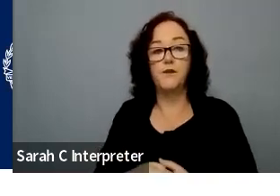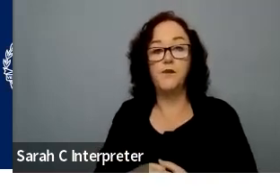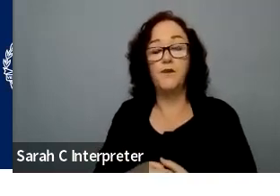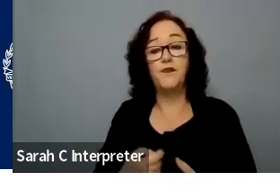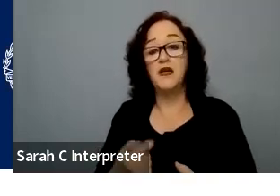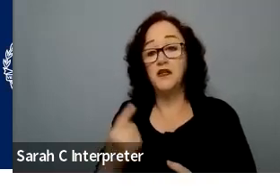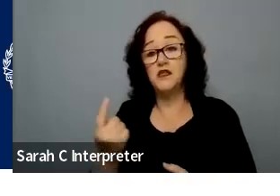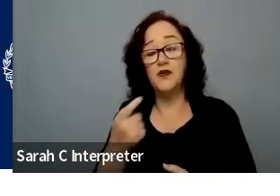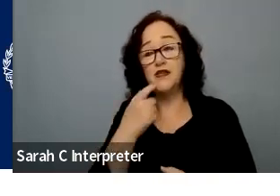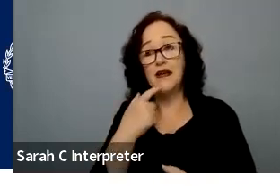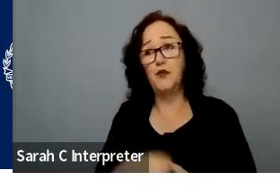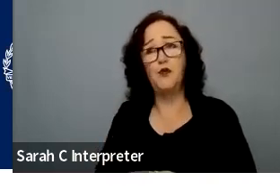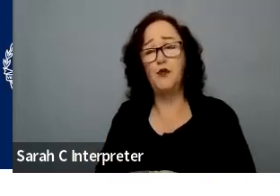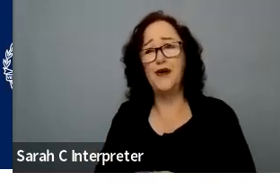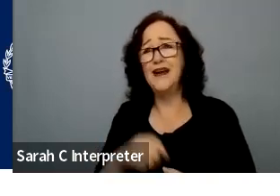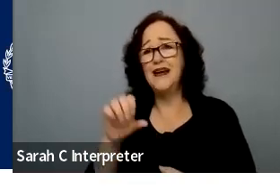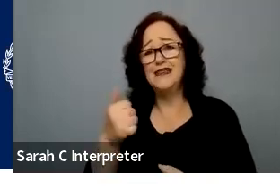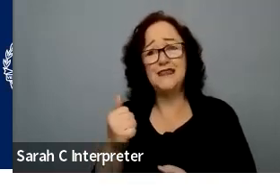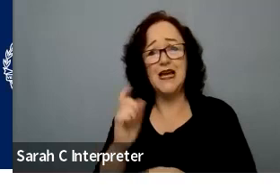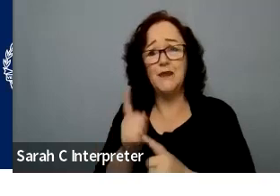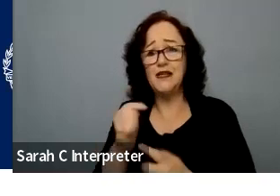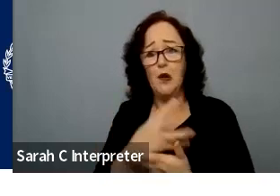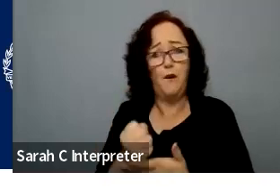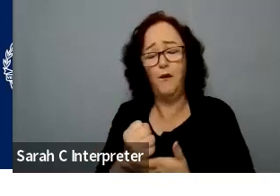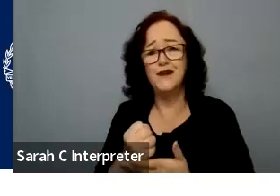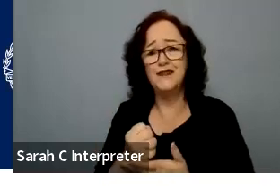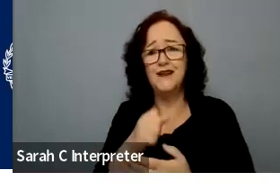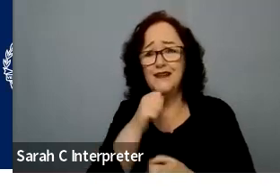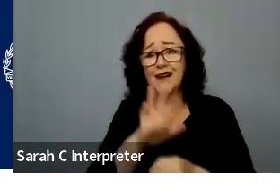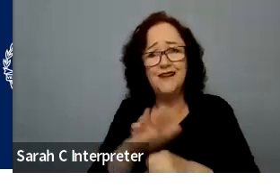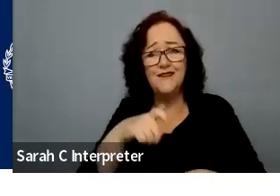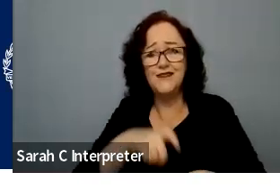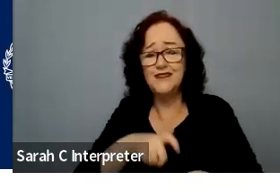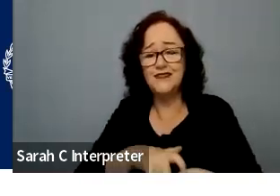to do 30 minutes, so that's what we that's what we did. So the facilitator led debriefing, and again